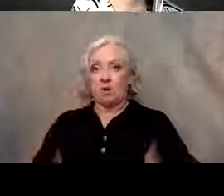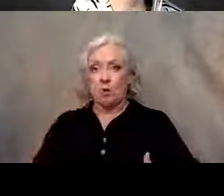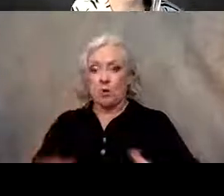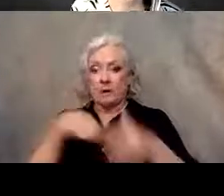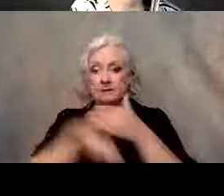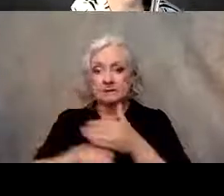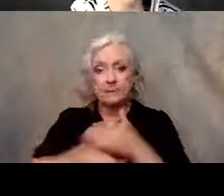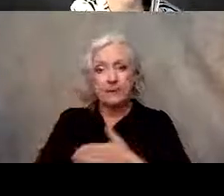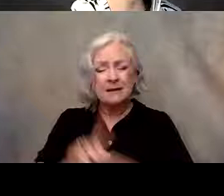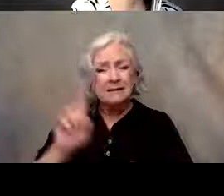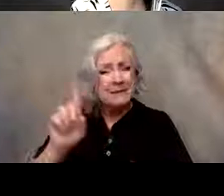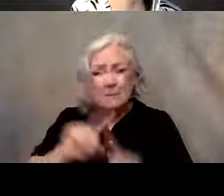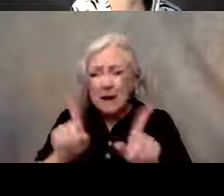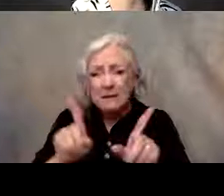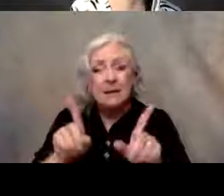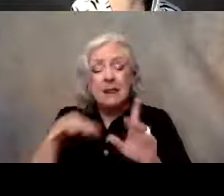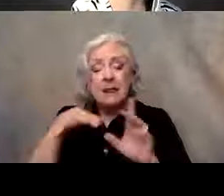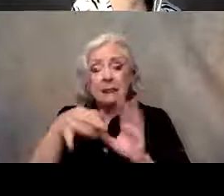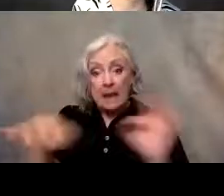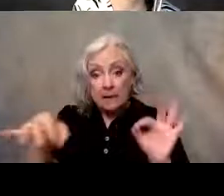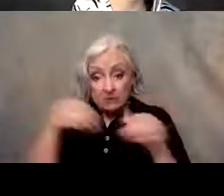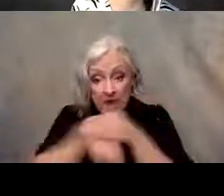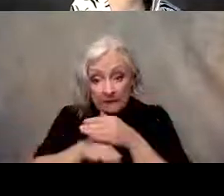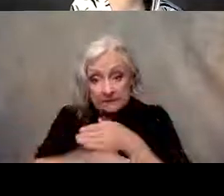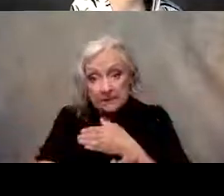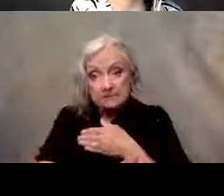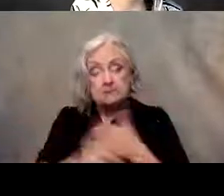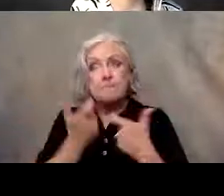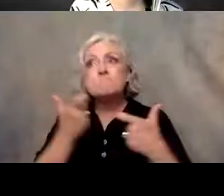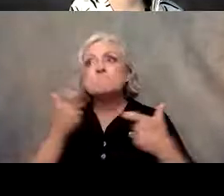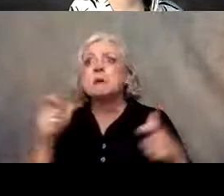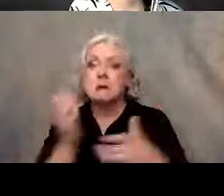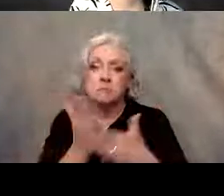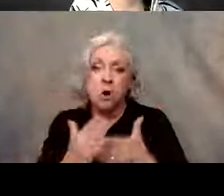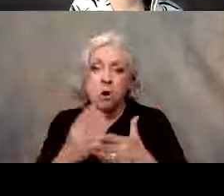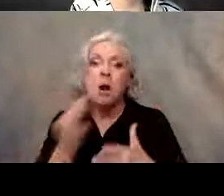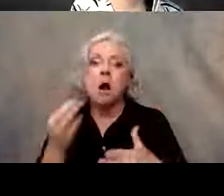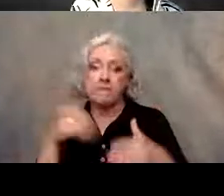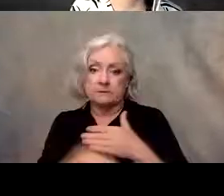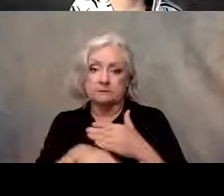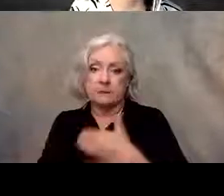But language access is a huge piece of accessibility as well. And one piece of it that's not as often thought about